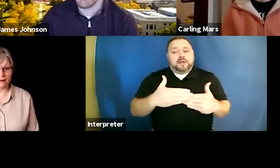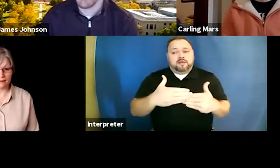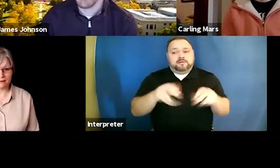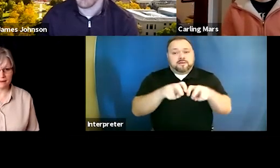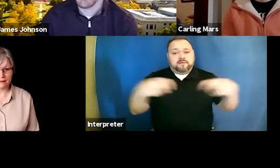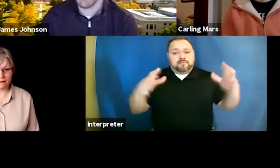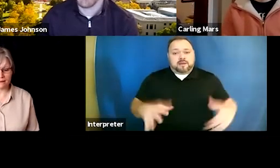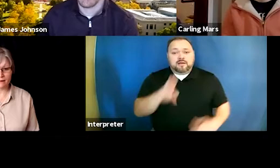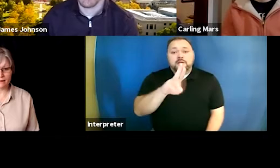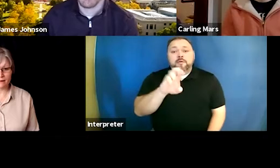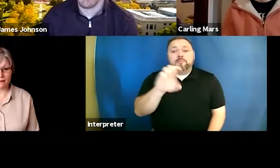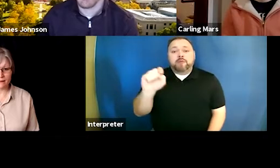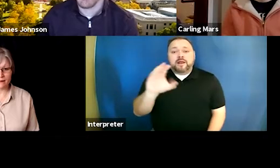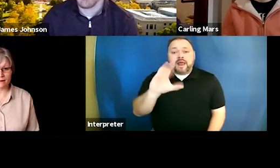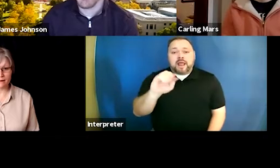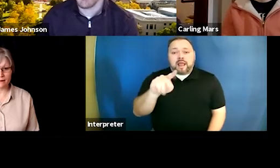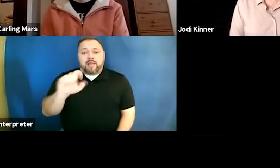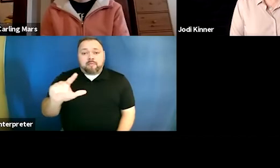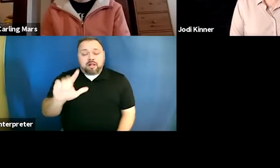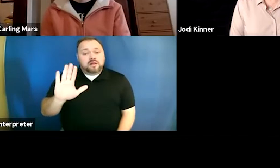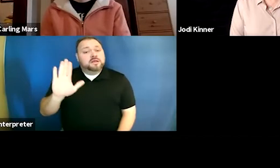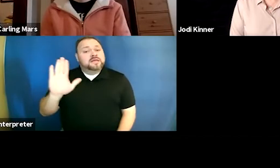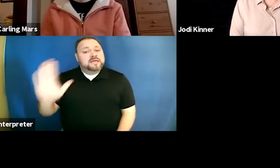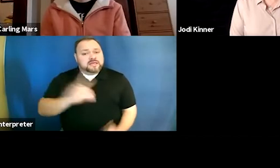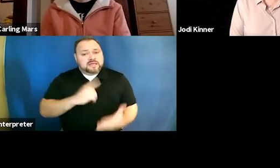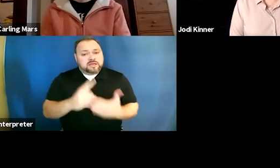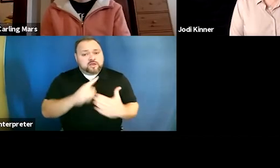Brett's commitment to inclusion and social well-being